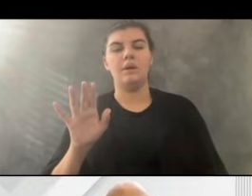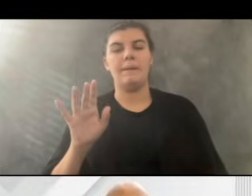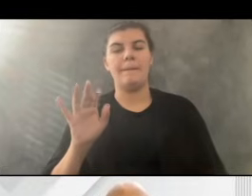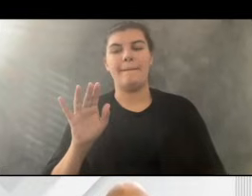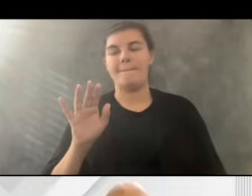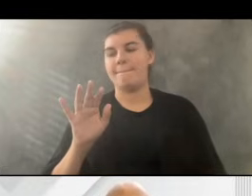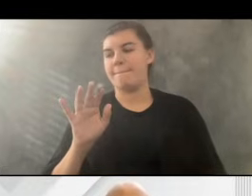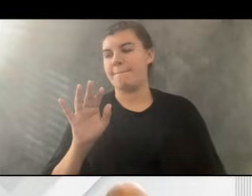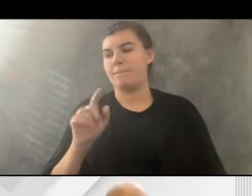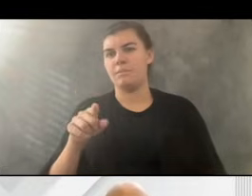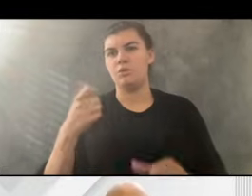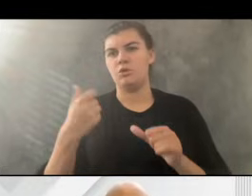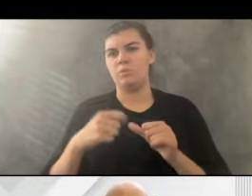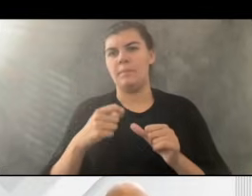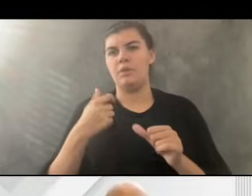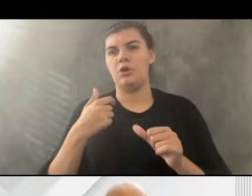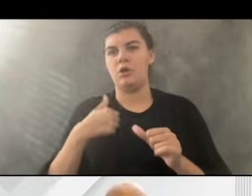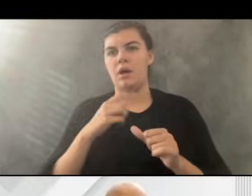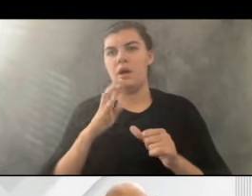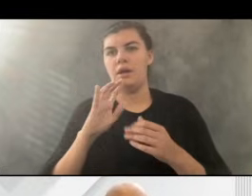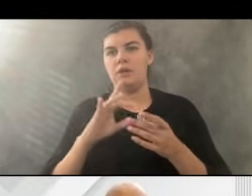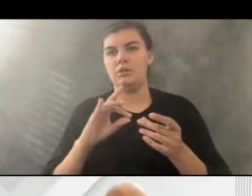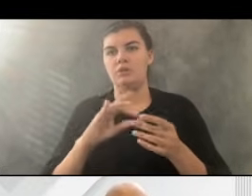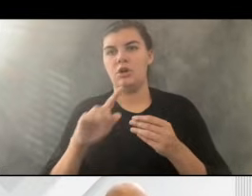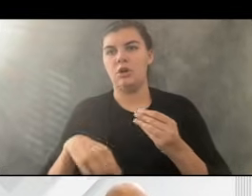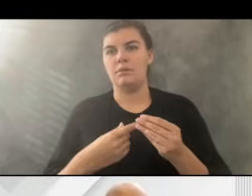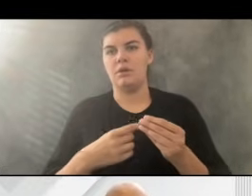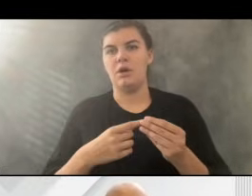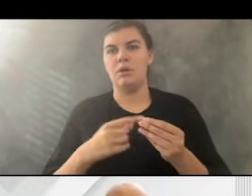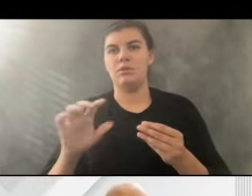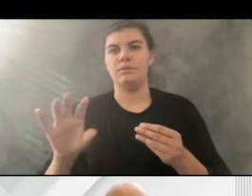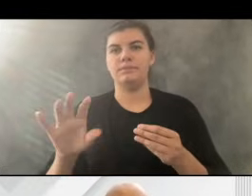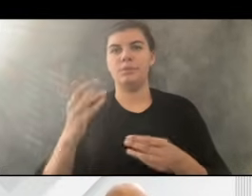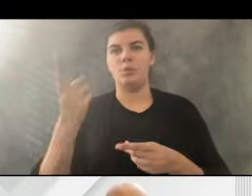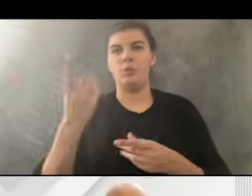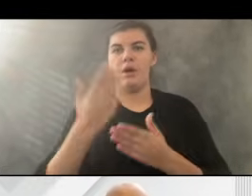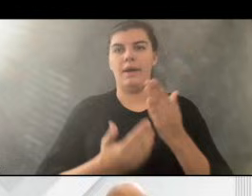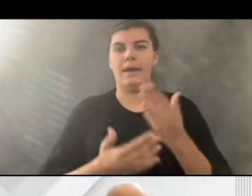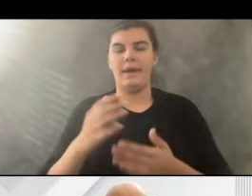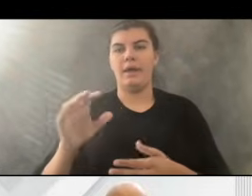remember me speaking about operable with one hand and not requiring tight pinching,